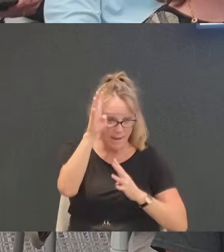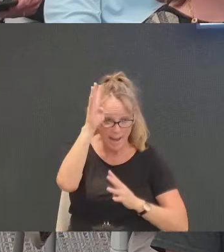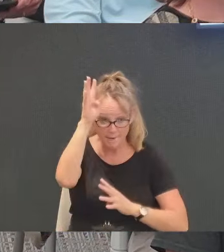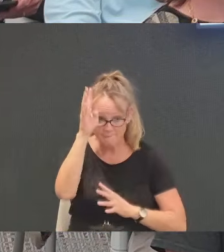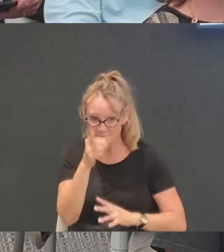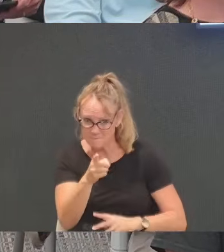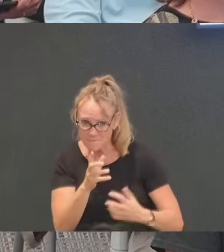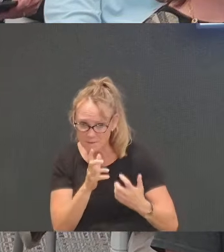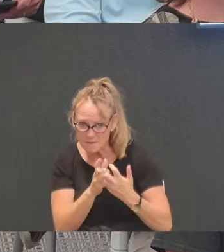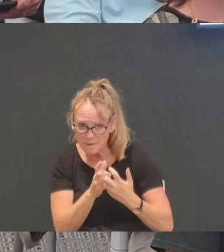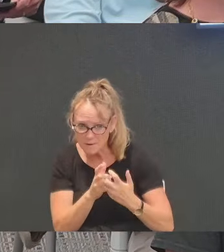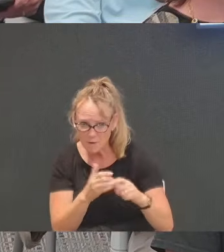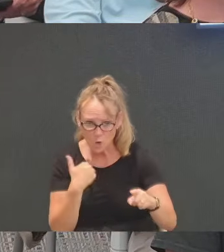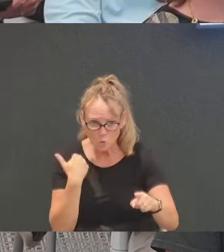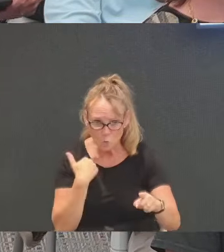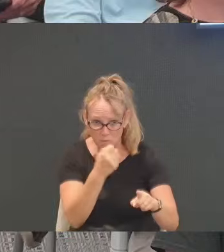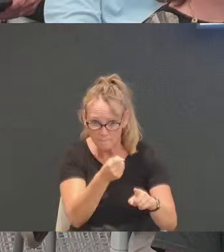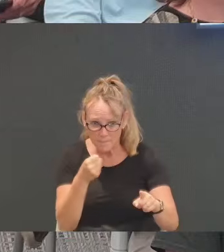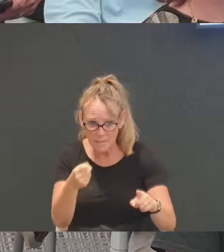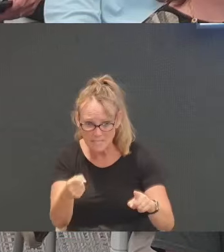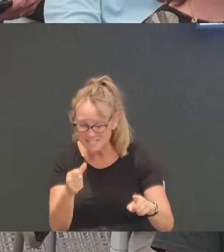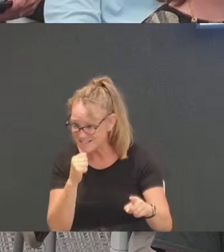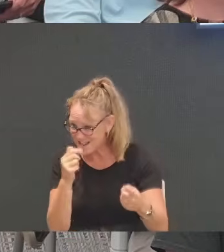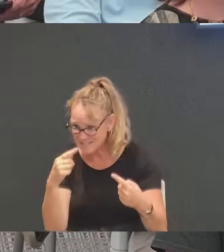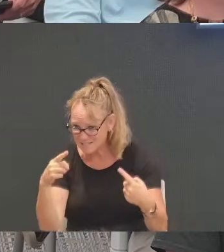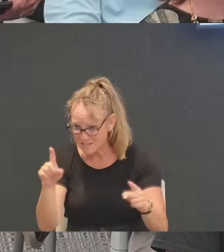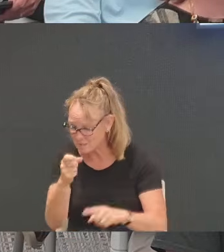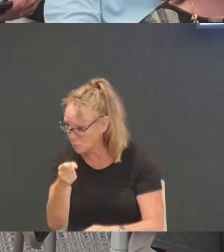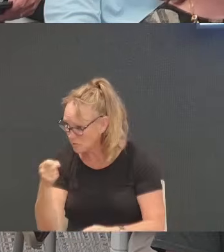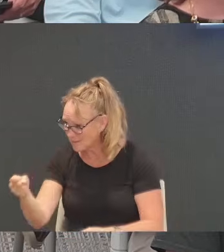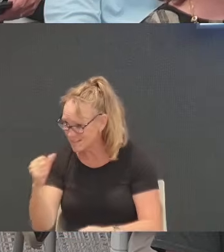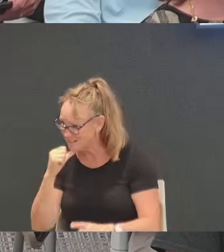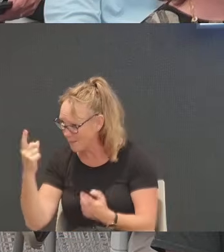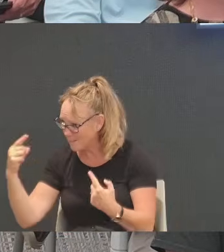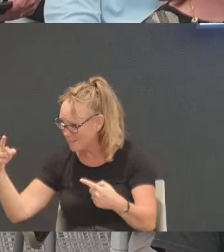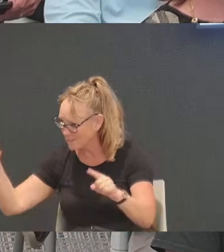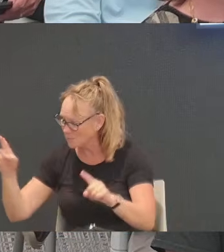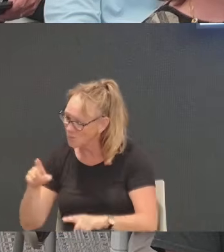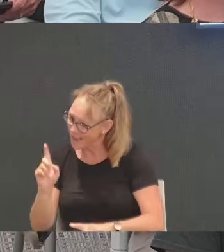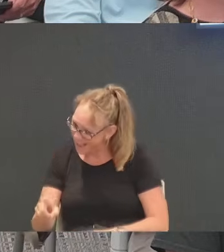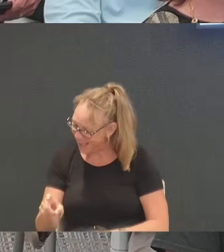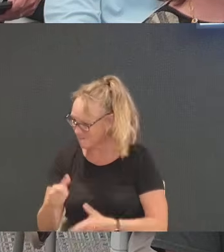in traditional placements. These creative plans help keep them safe and give them a chance to